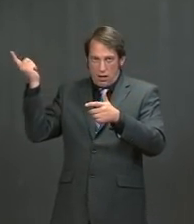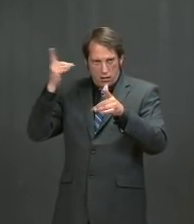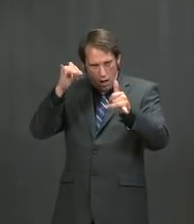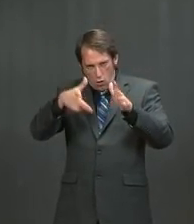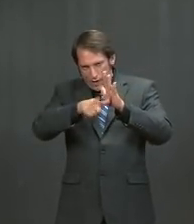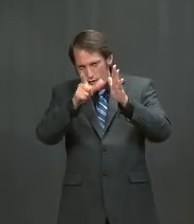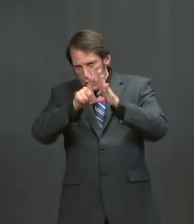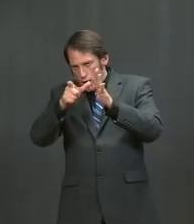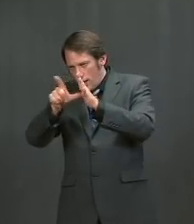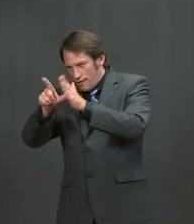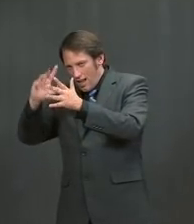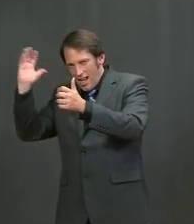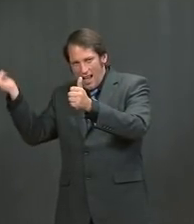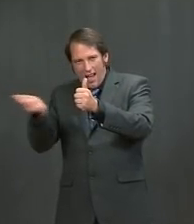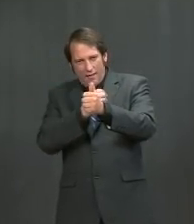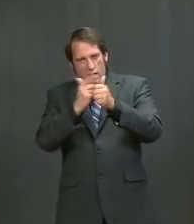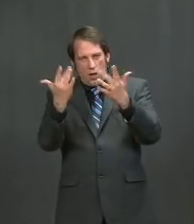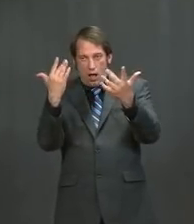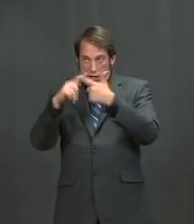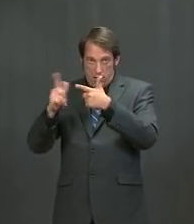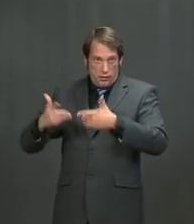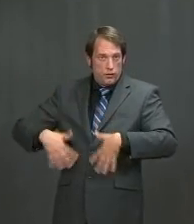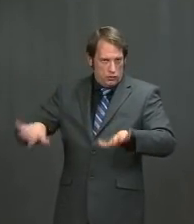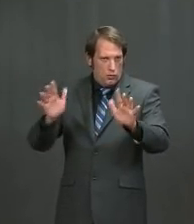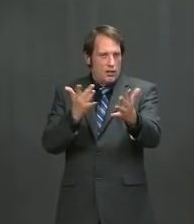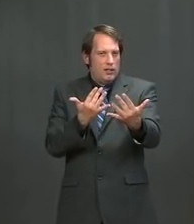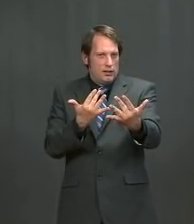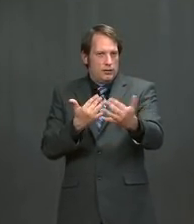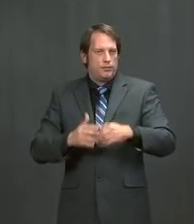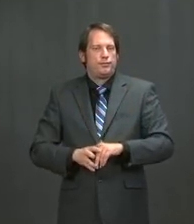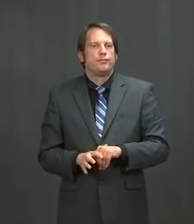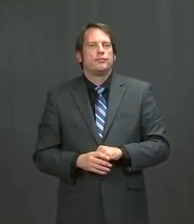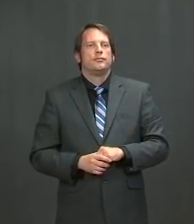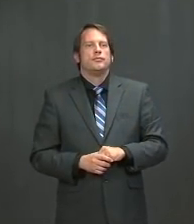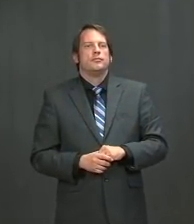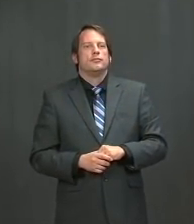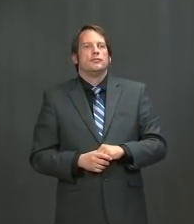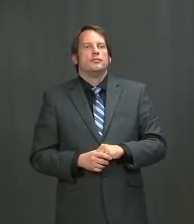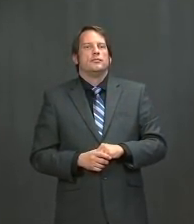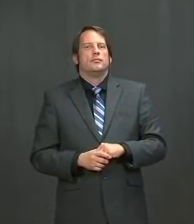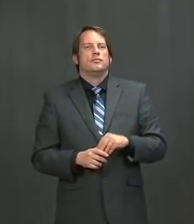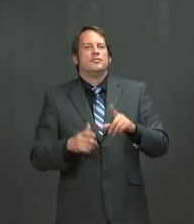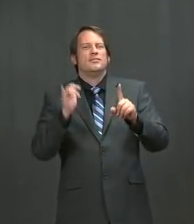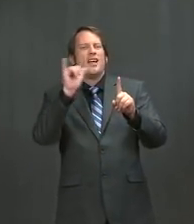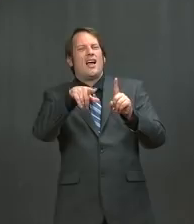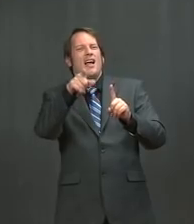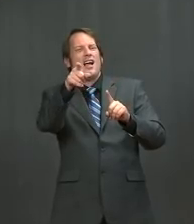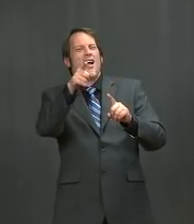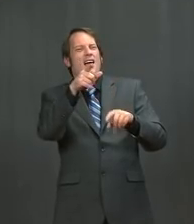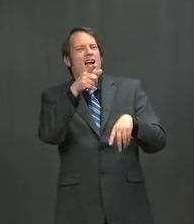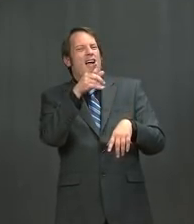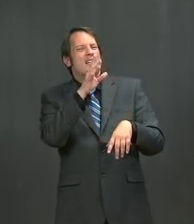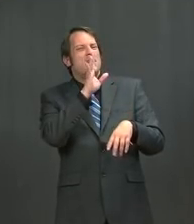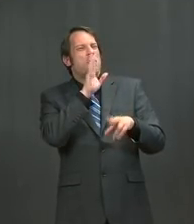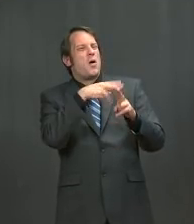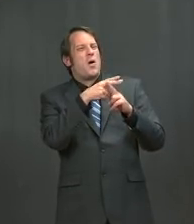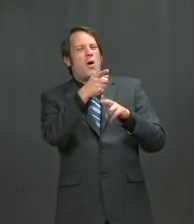I think that's a really vague part of the plan. What do you mean by a "competitive bidding process"? Is this like --